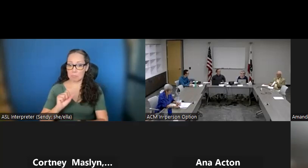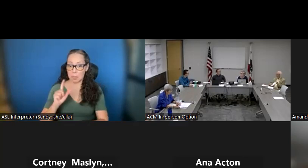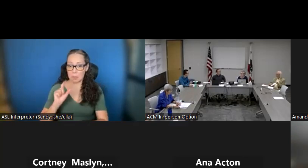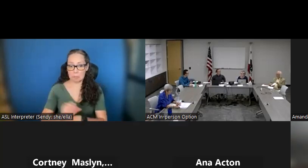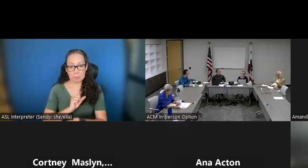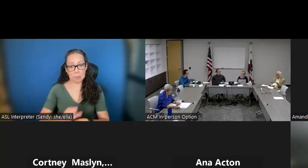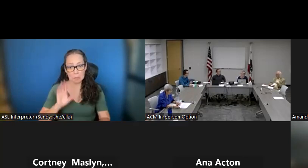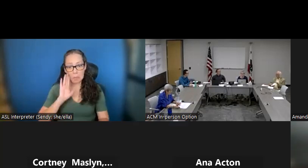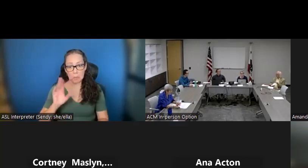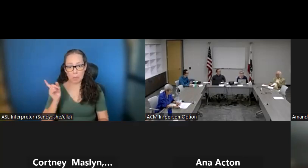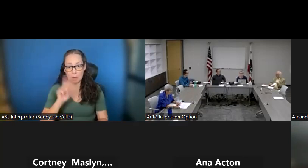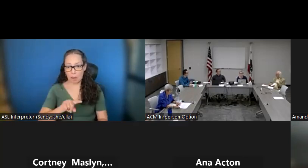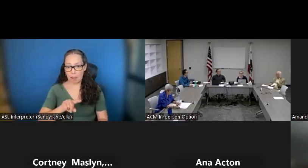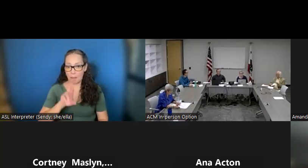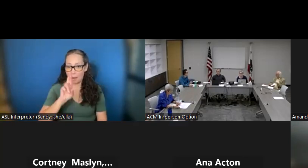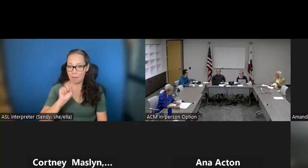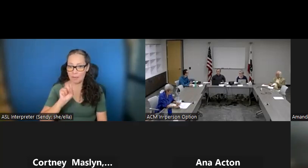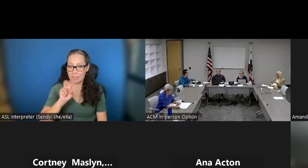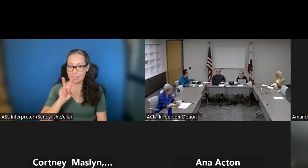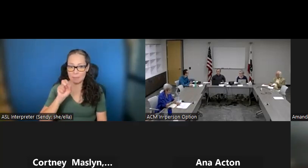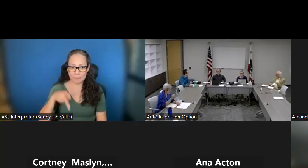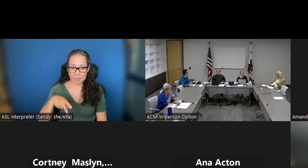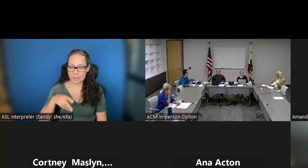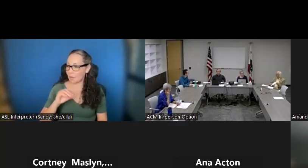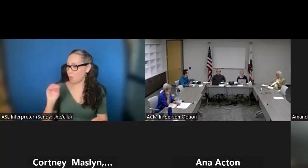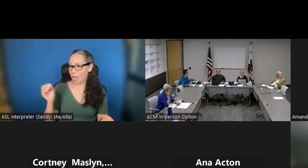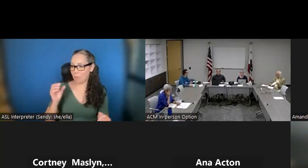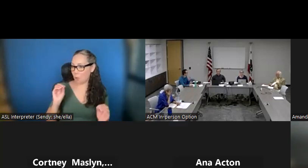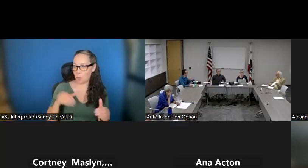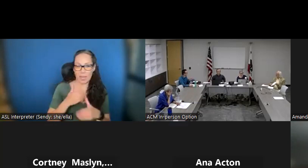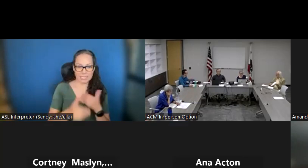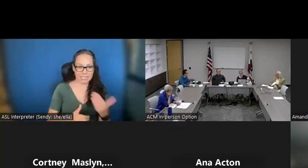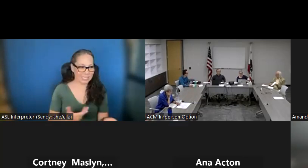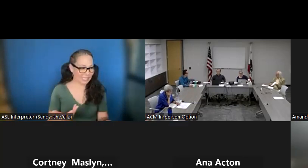this time I apologize there there's no RSVP processing okay so fine yeah you're off the